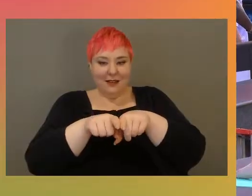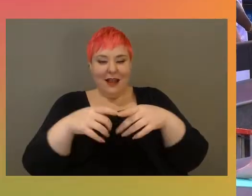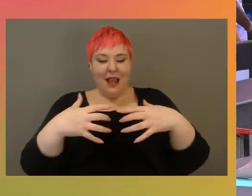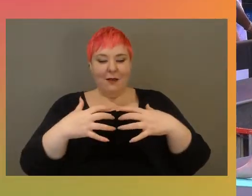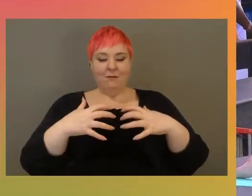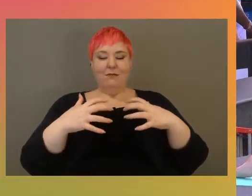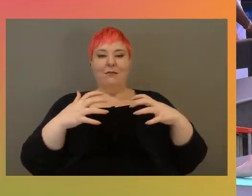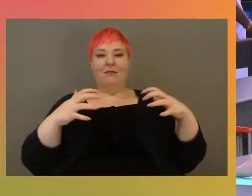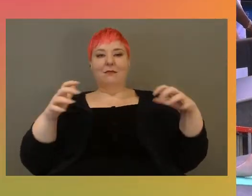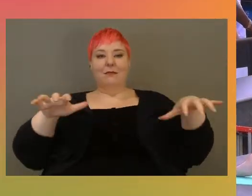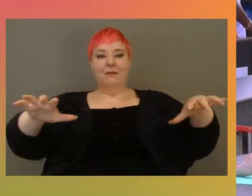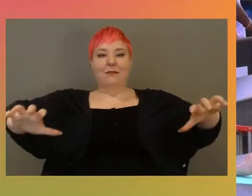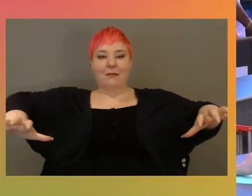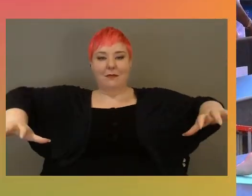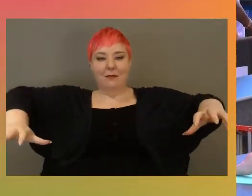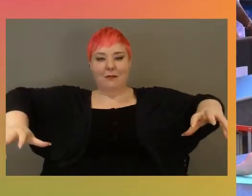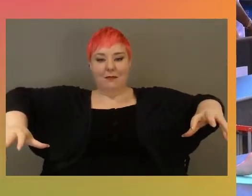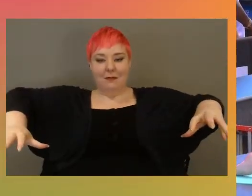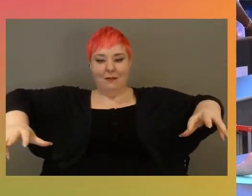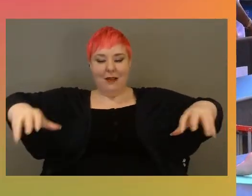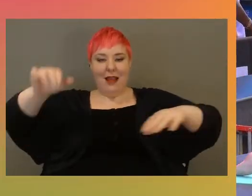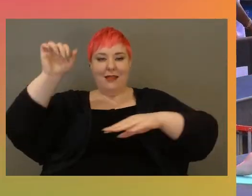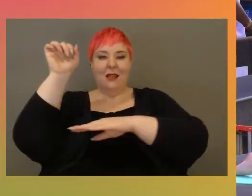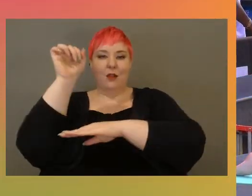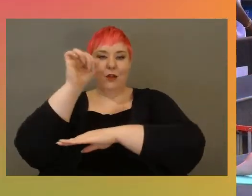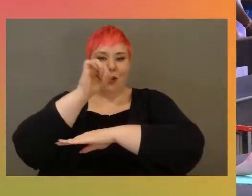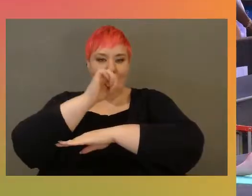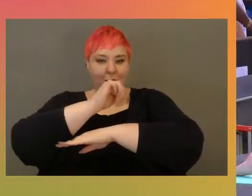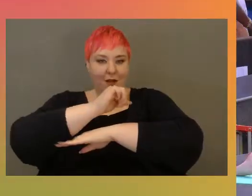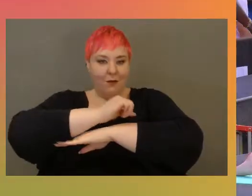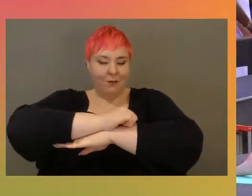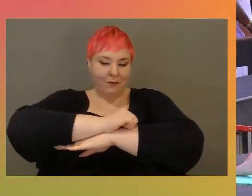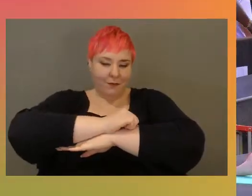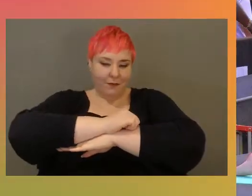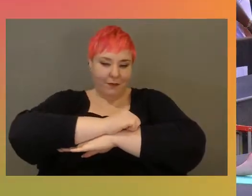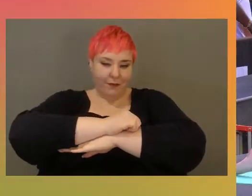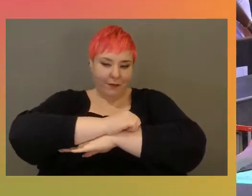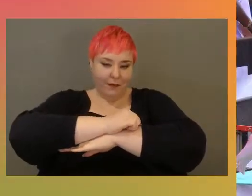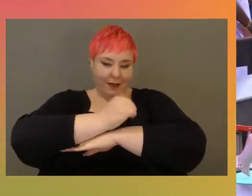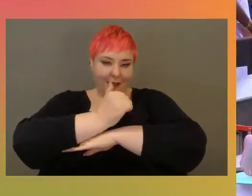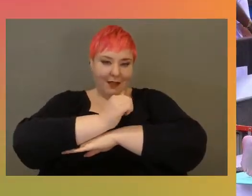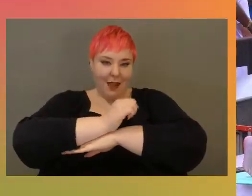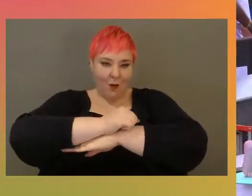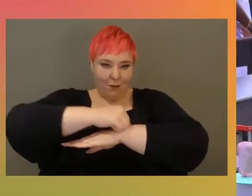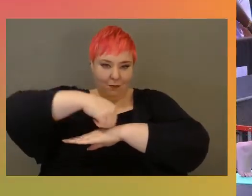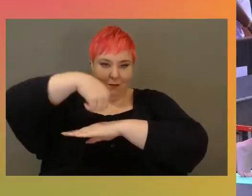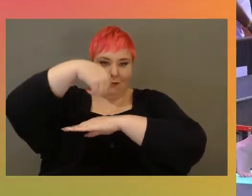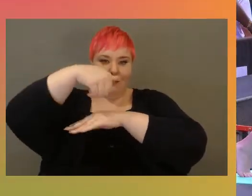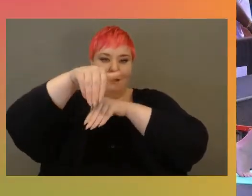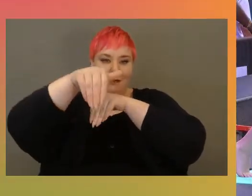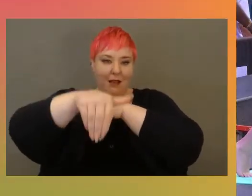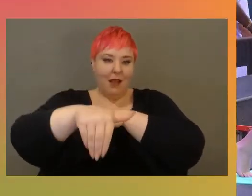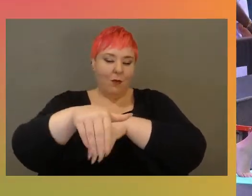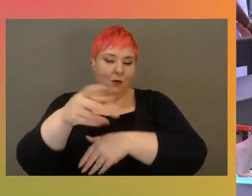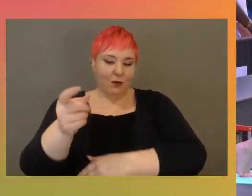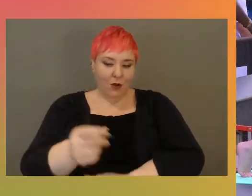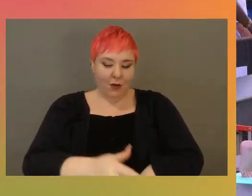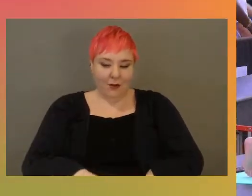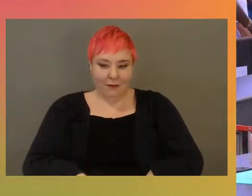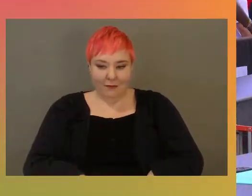MOVE THE CHEST FROM THE ANCHOR OF THE LEGS, AND THE BROAD